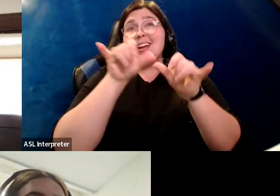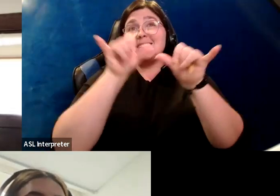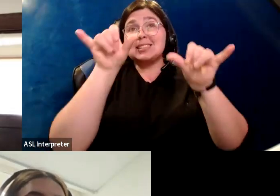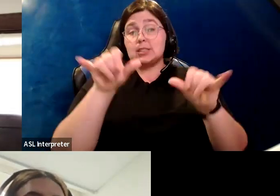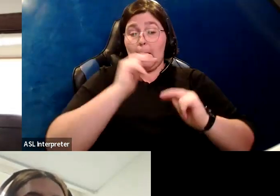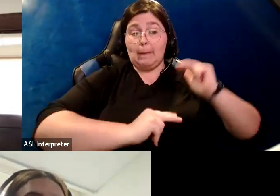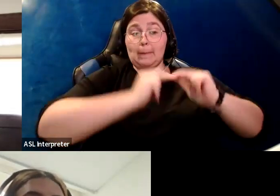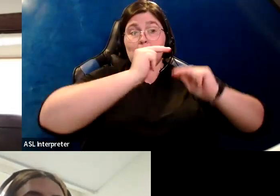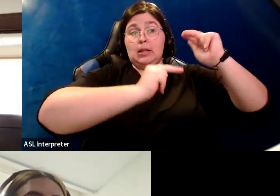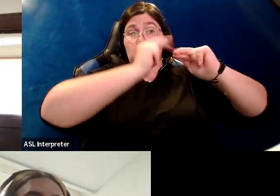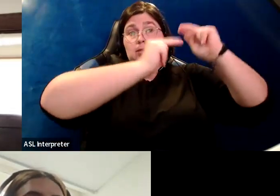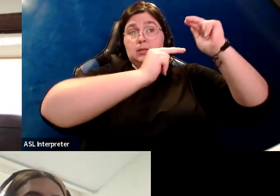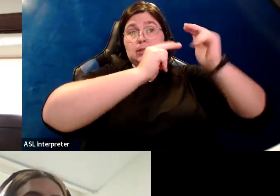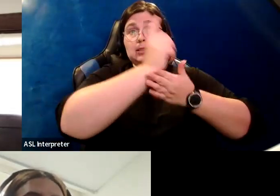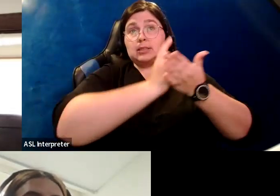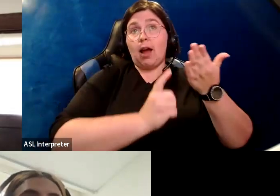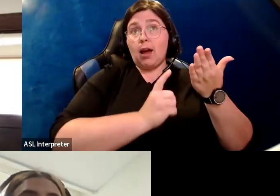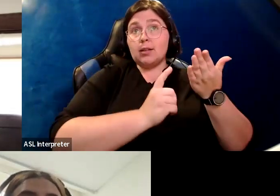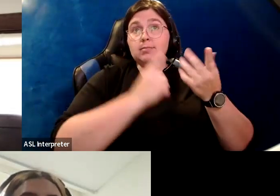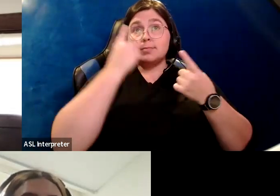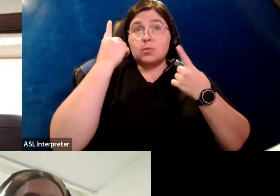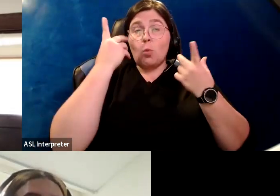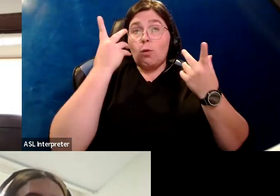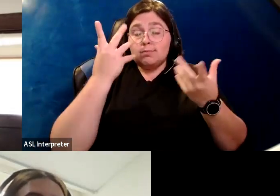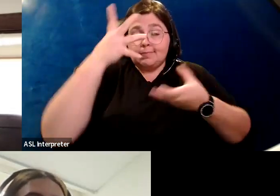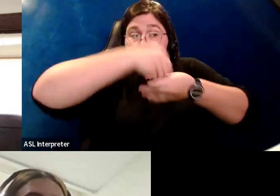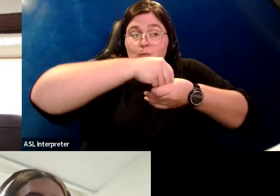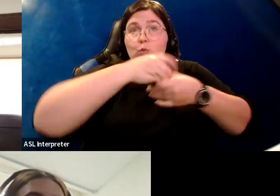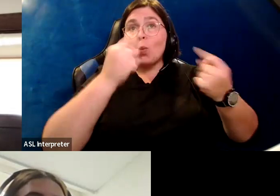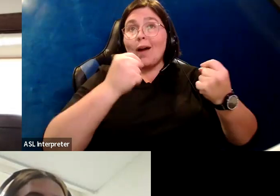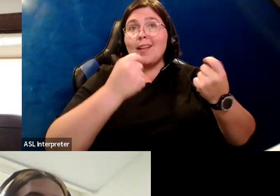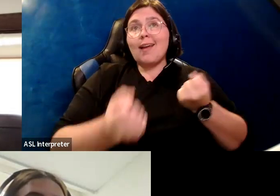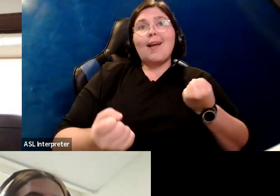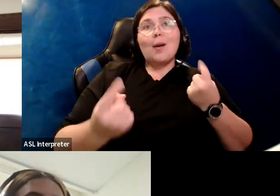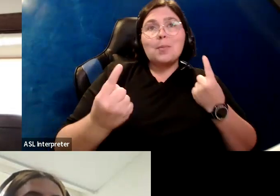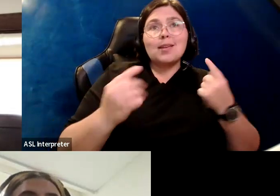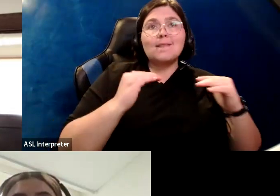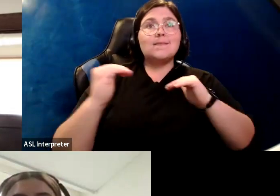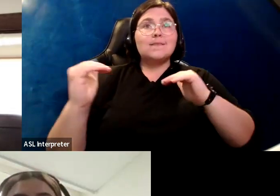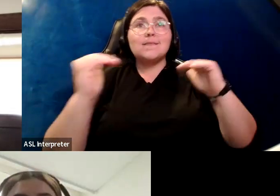are designed with empathy, fairness, and inclusivity at their core.